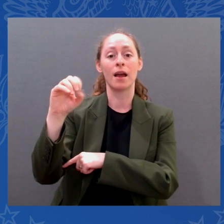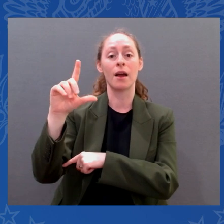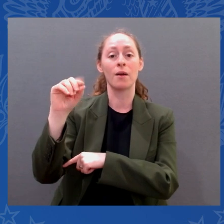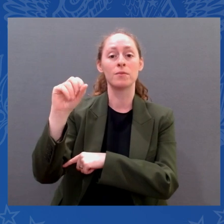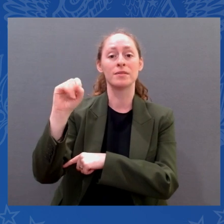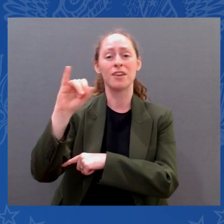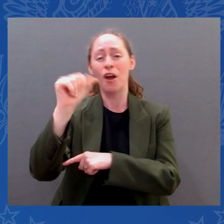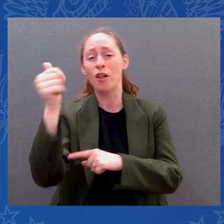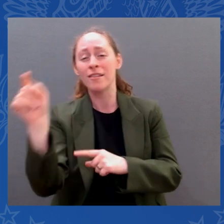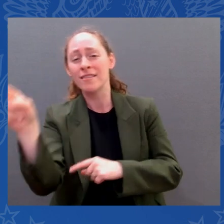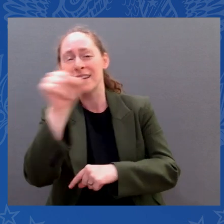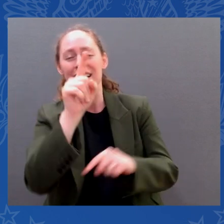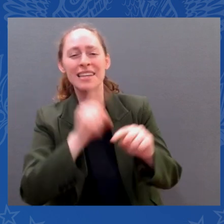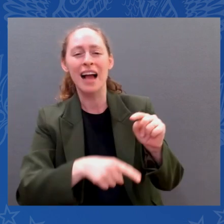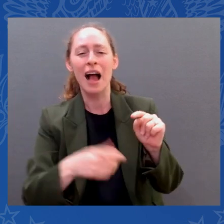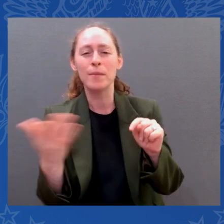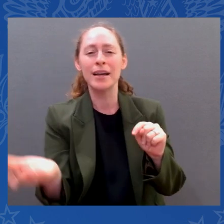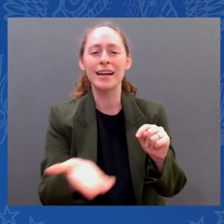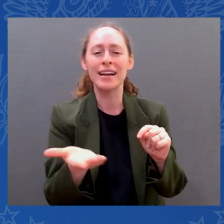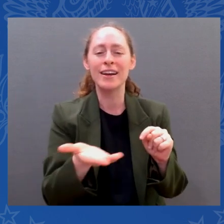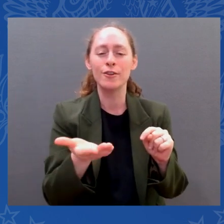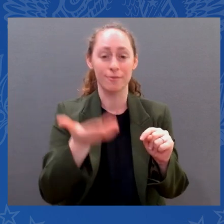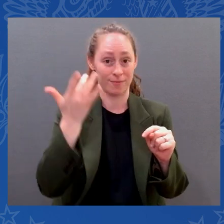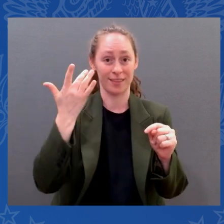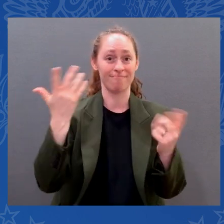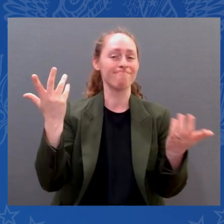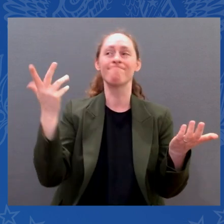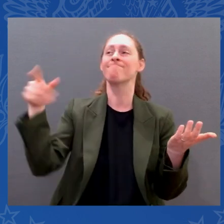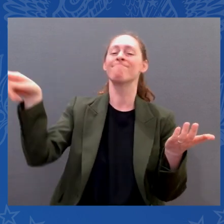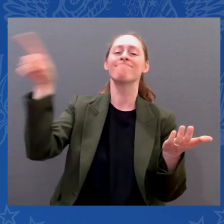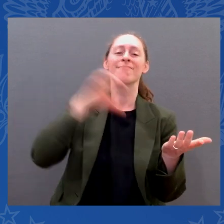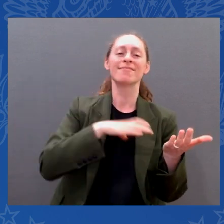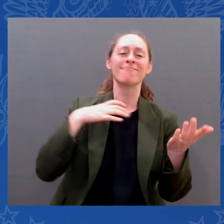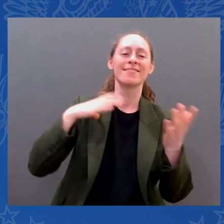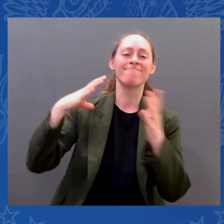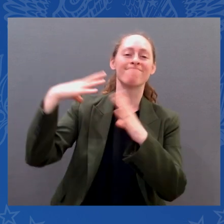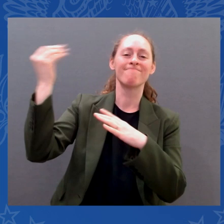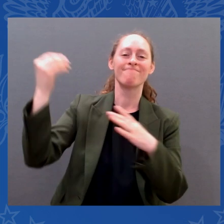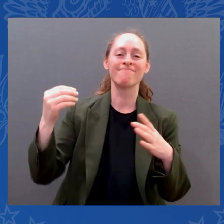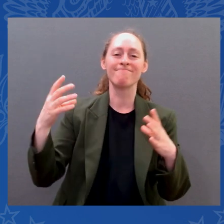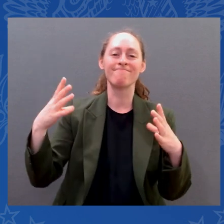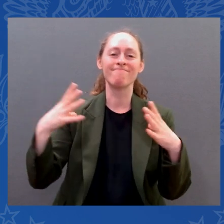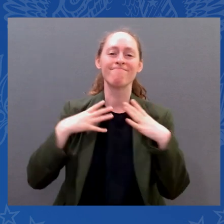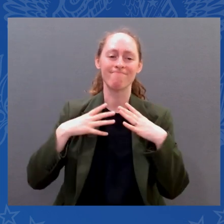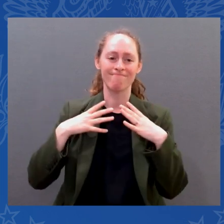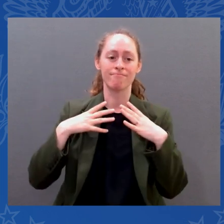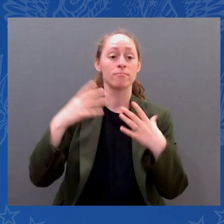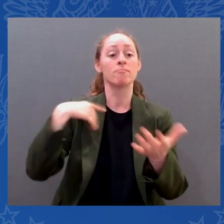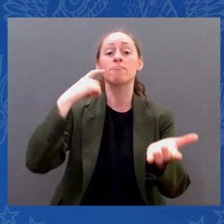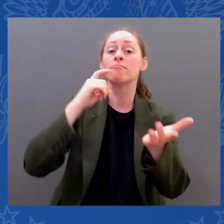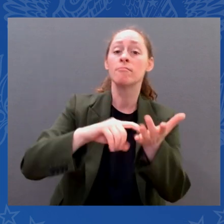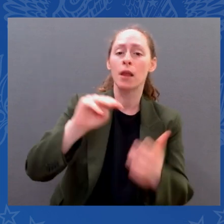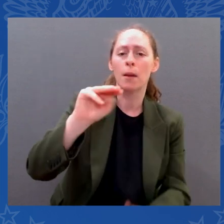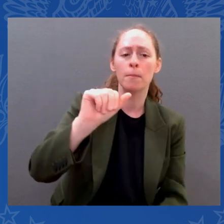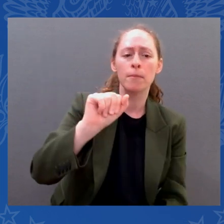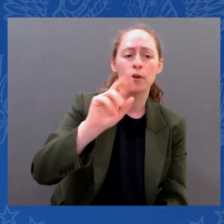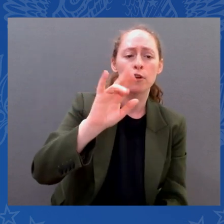including Mazie Hirono and Tammy Duckworth and -- and Chuck Schumer -- all members of the Congressional Pacific --